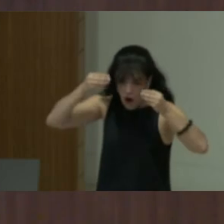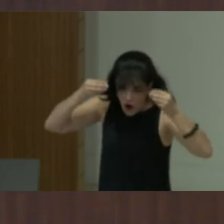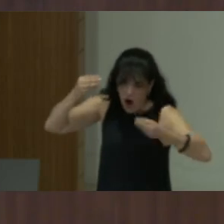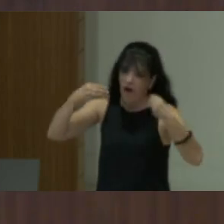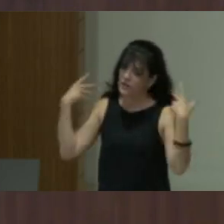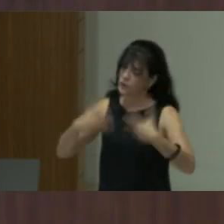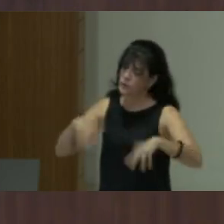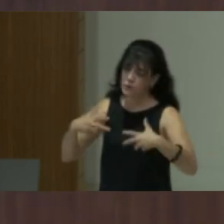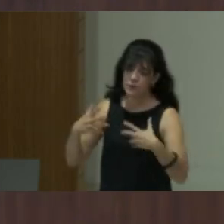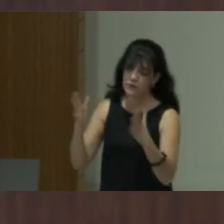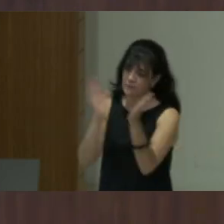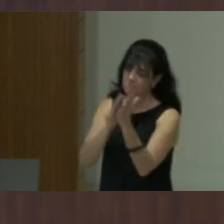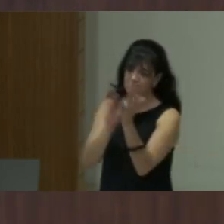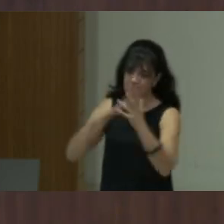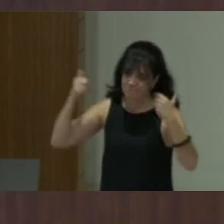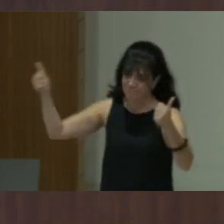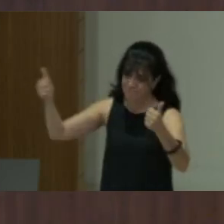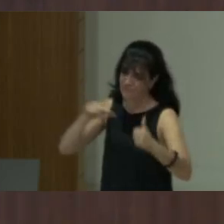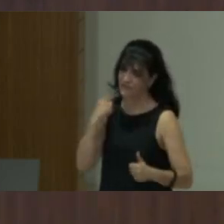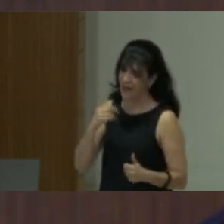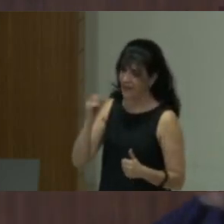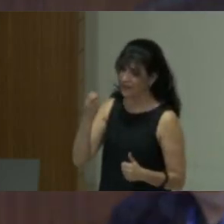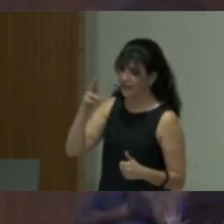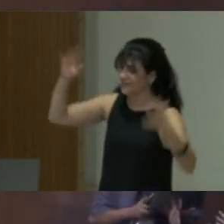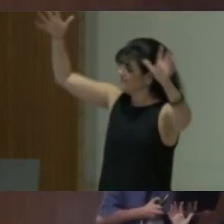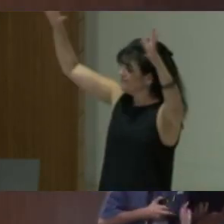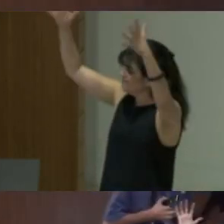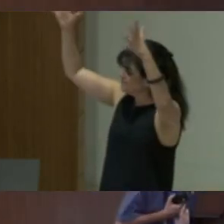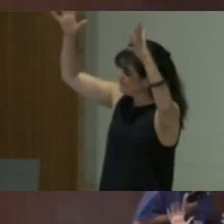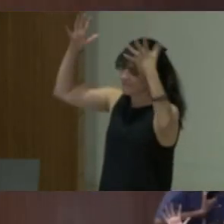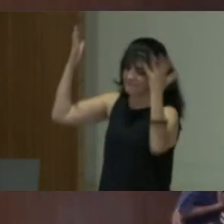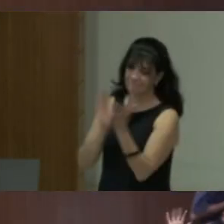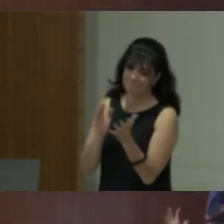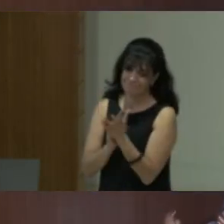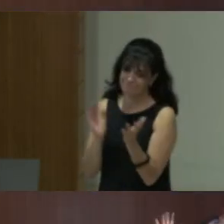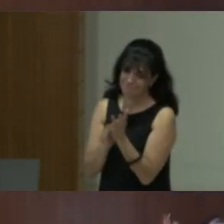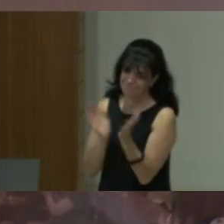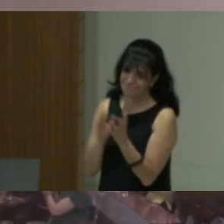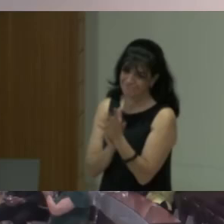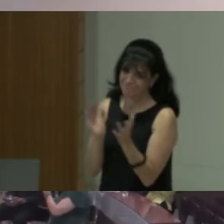us about belonging. Please welcome Father Justin Glyn.